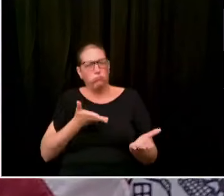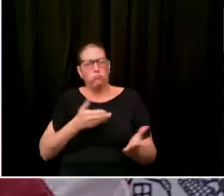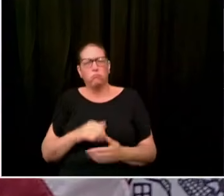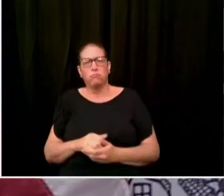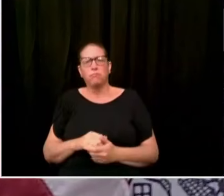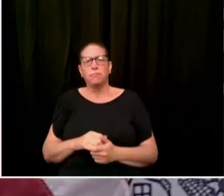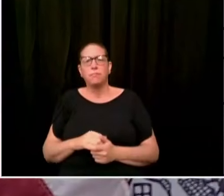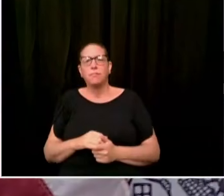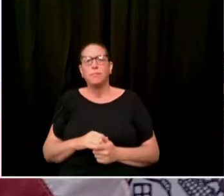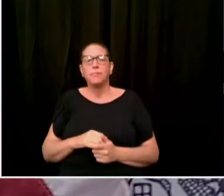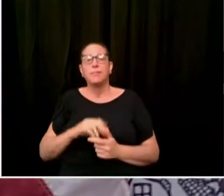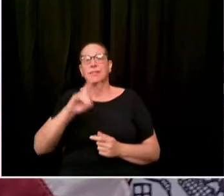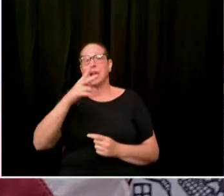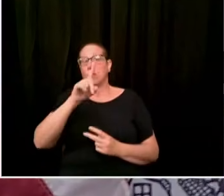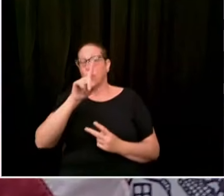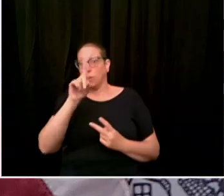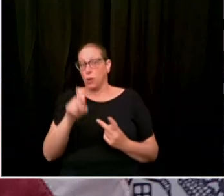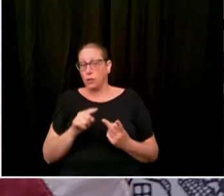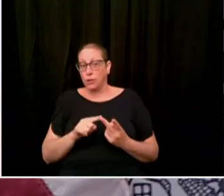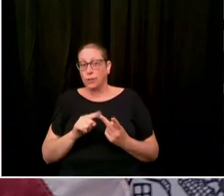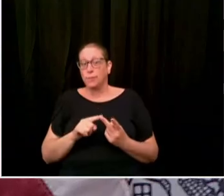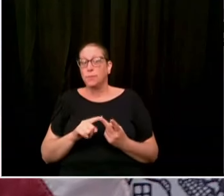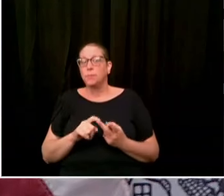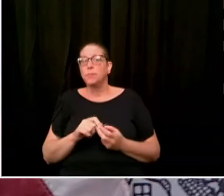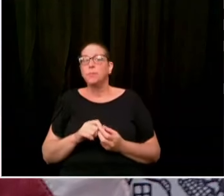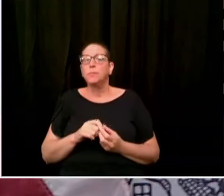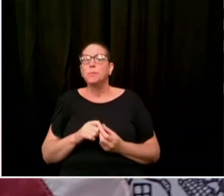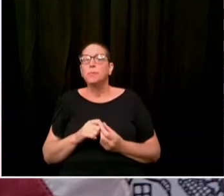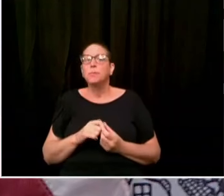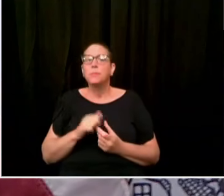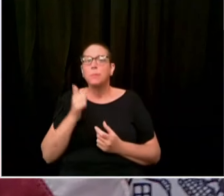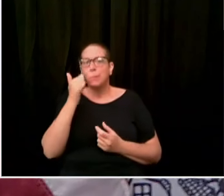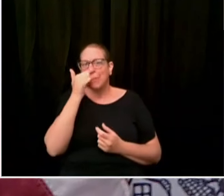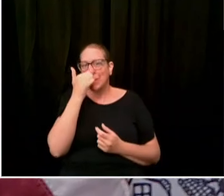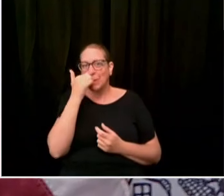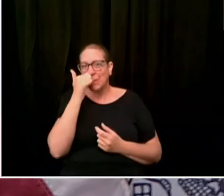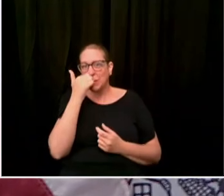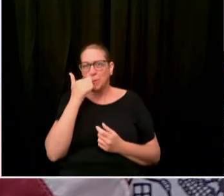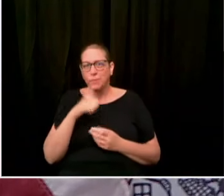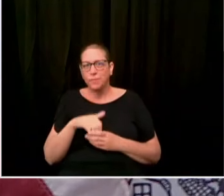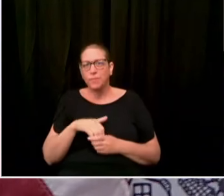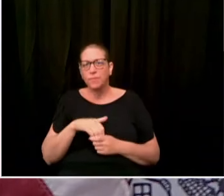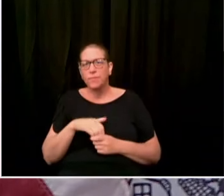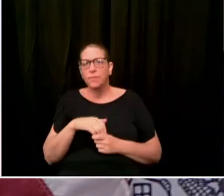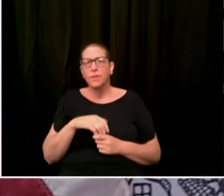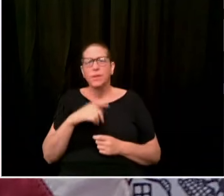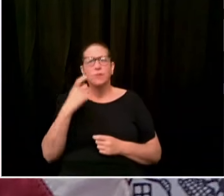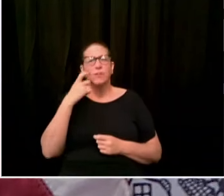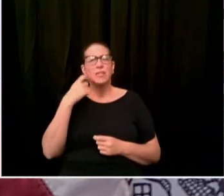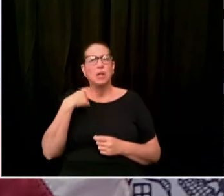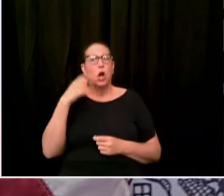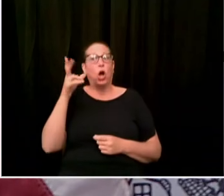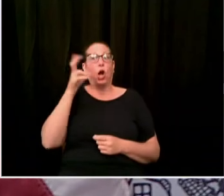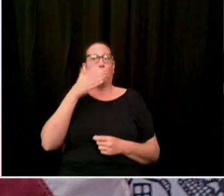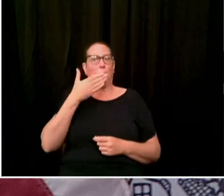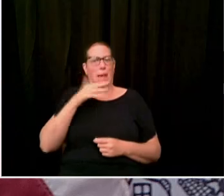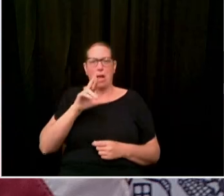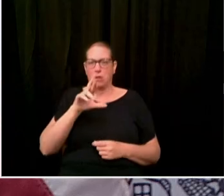AND WHAT CAN BE DONE FOR THEM TO RESUME BUSINESS.